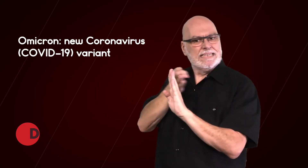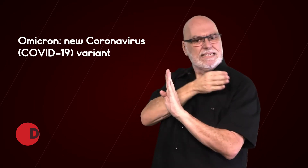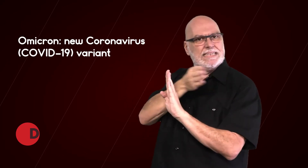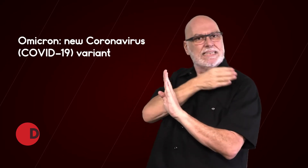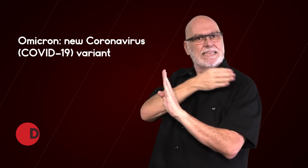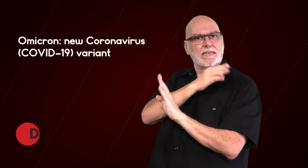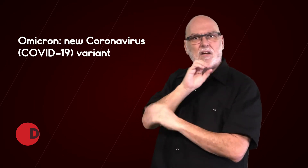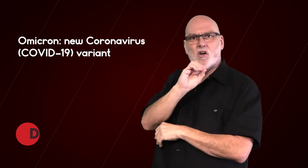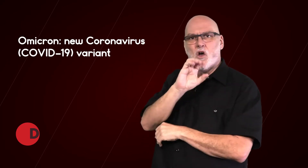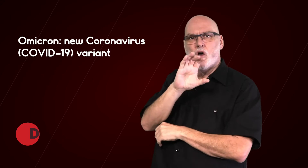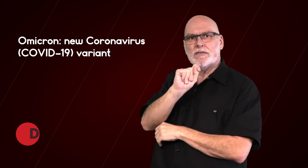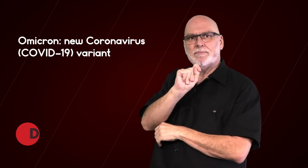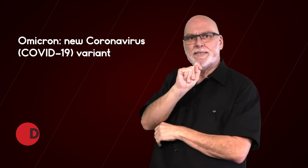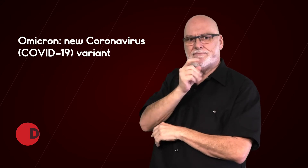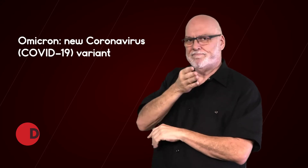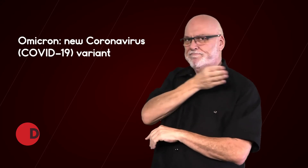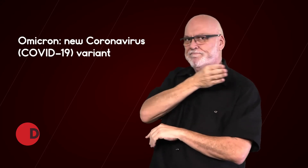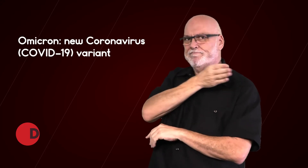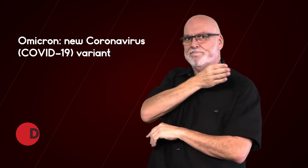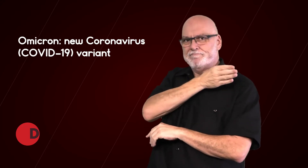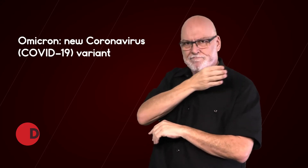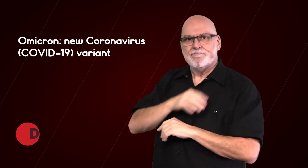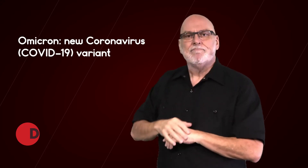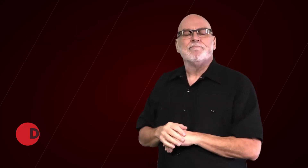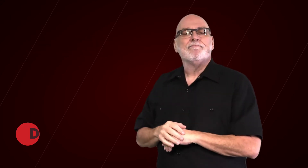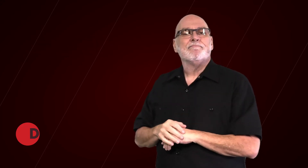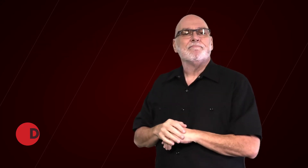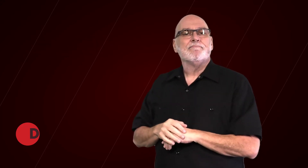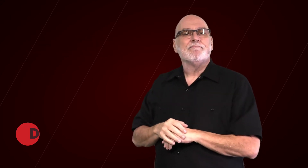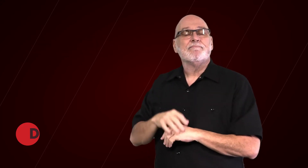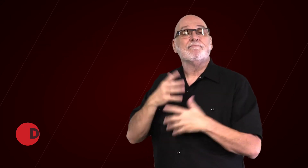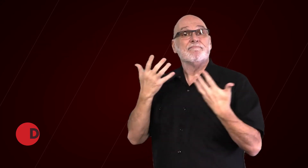it may have appeared as early as October.